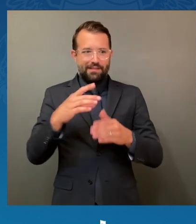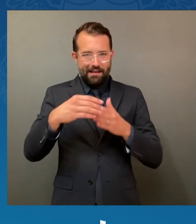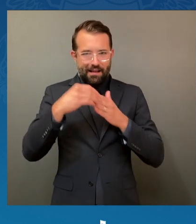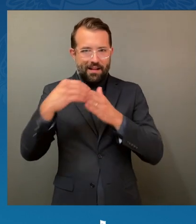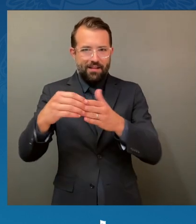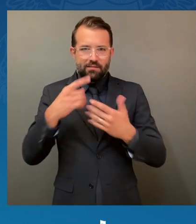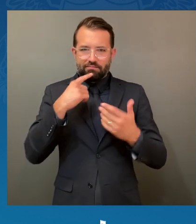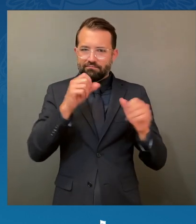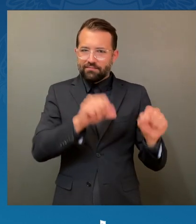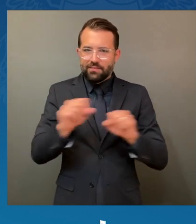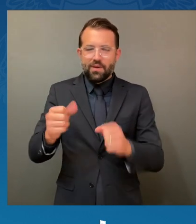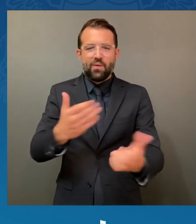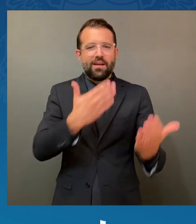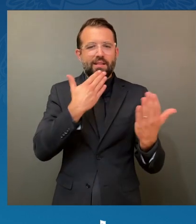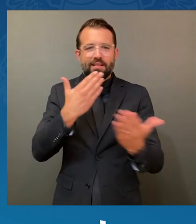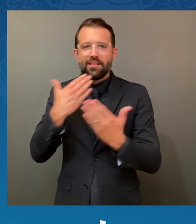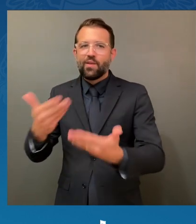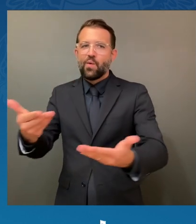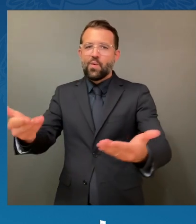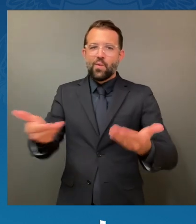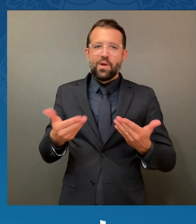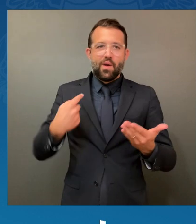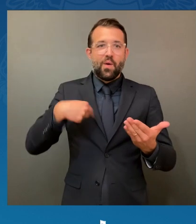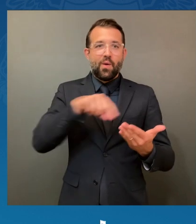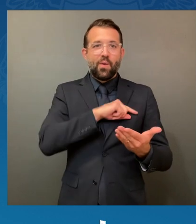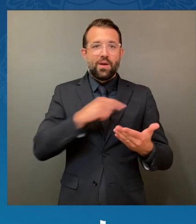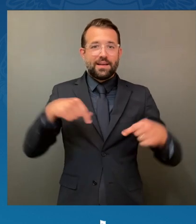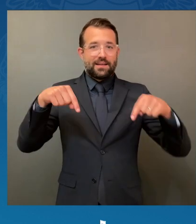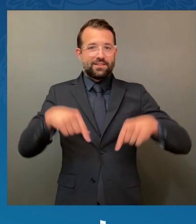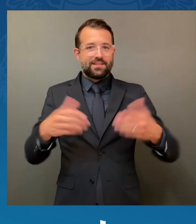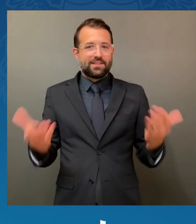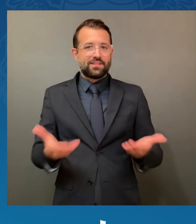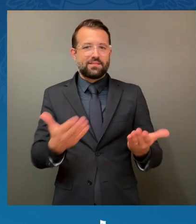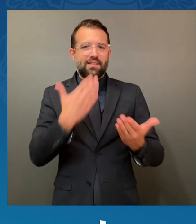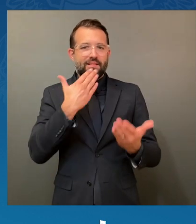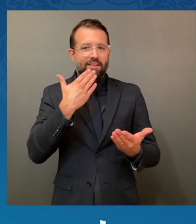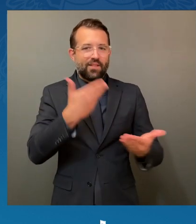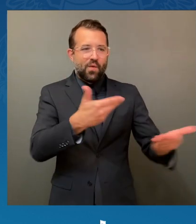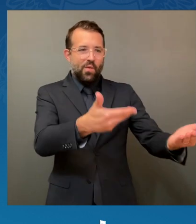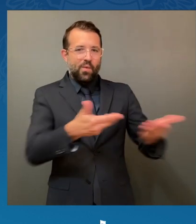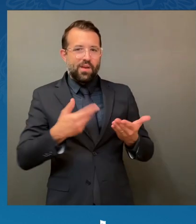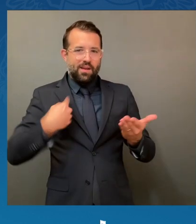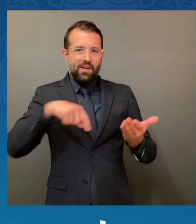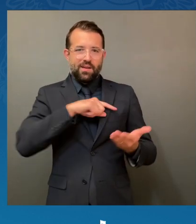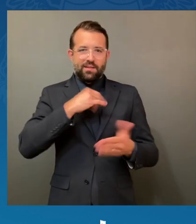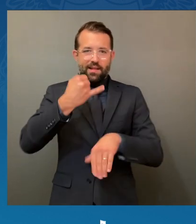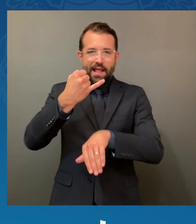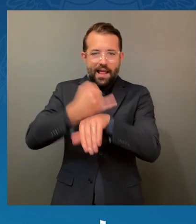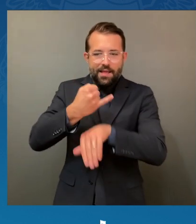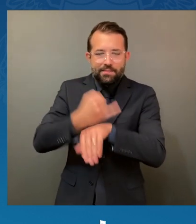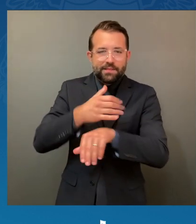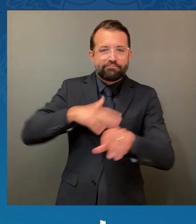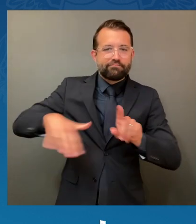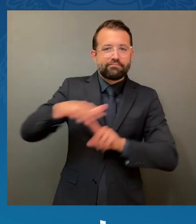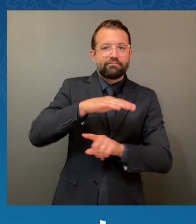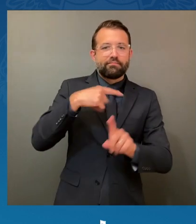for welcoming us to the campus. To Congressman Brian Higgins, thank you for welcoming me back to your district.